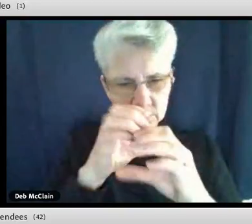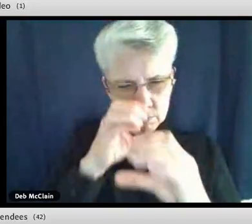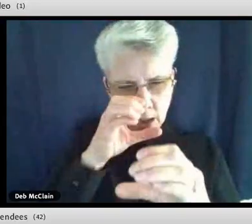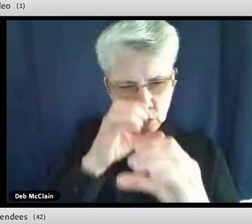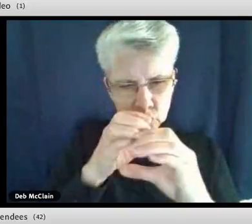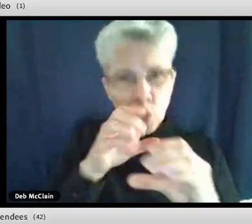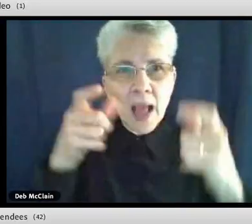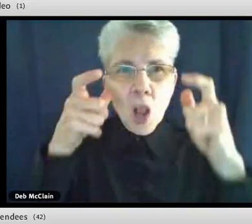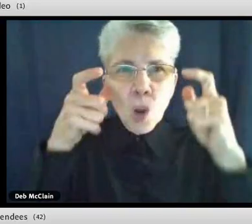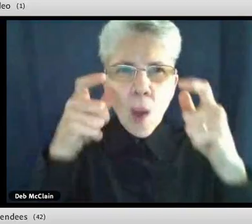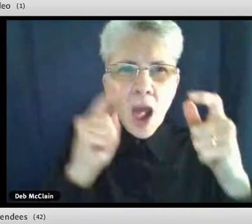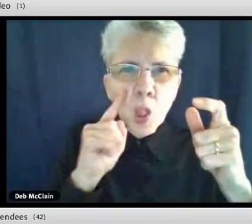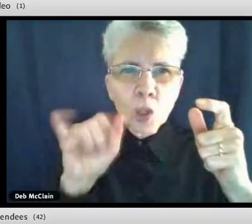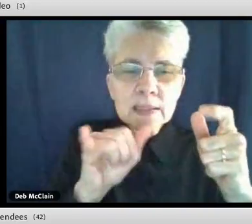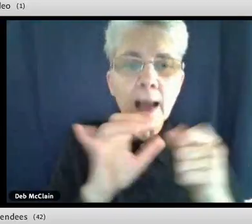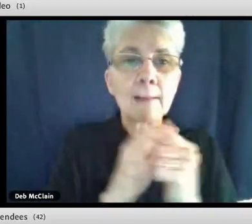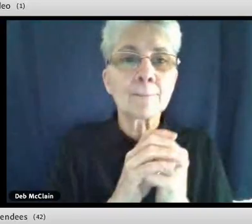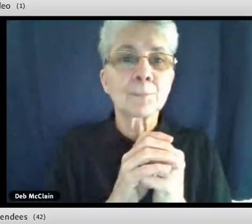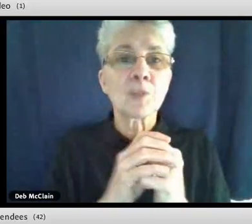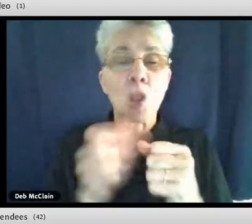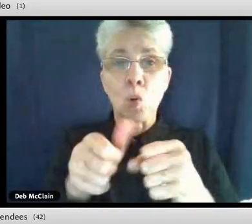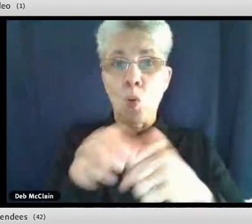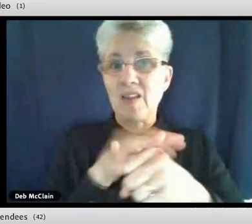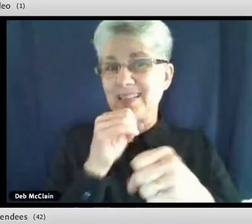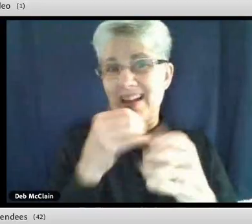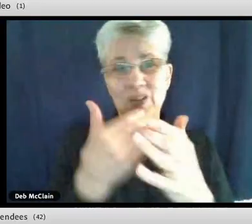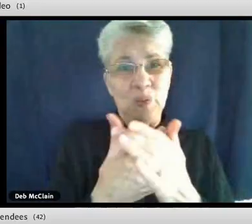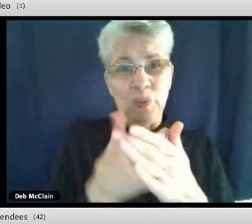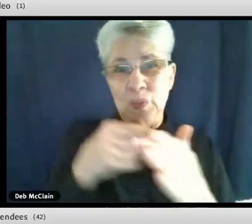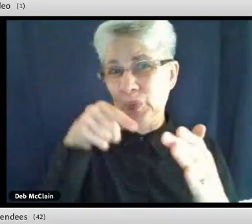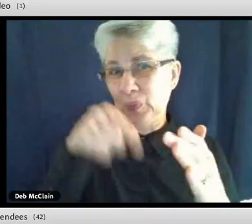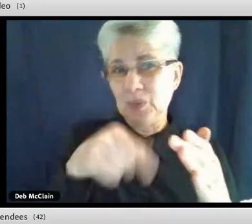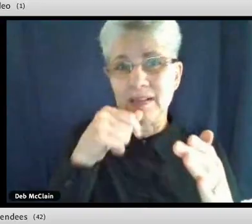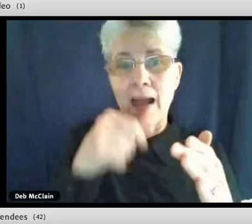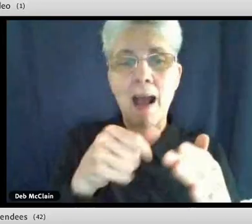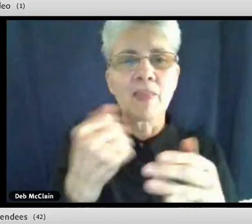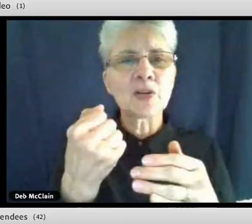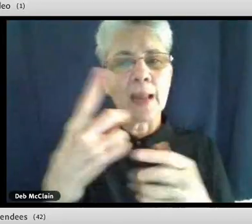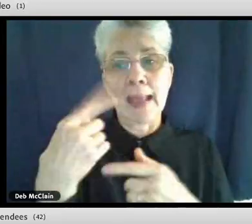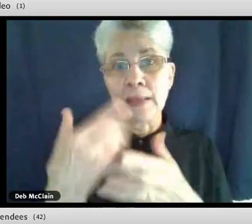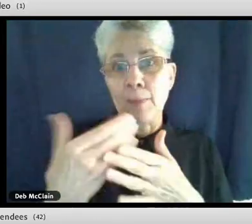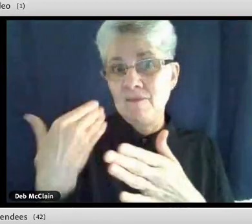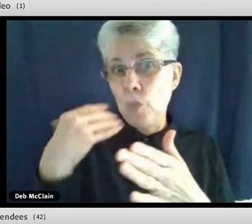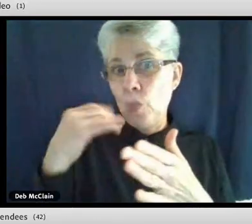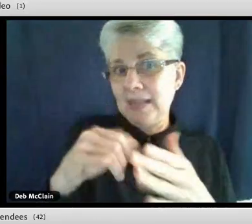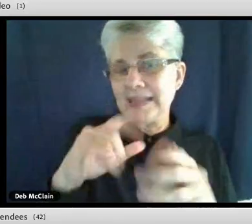and coronavirus is not actually new. There have been 18 before this one and different variations,